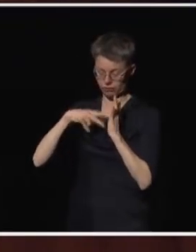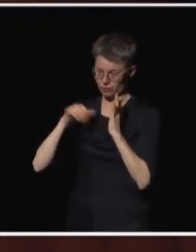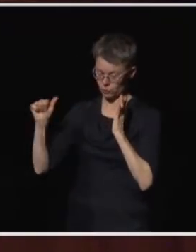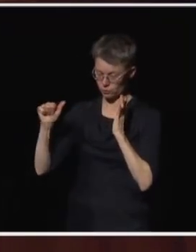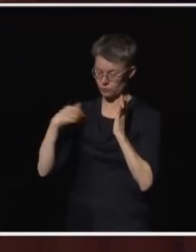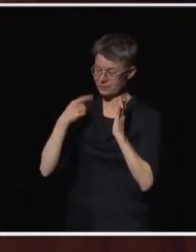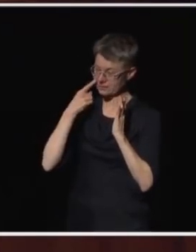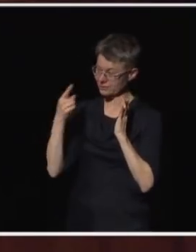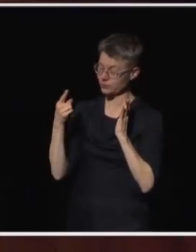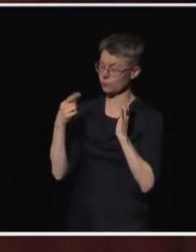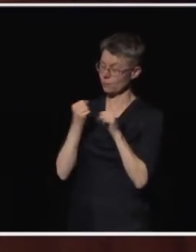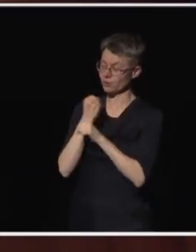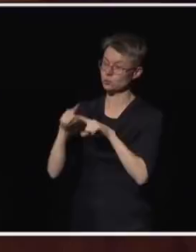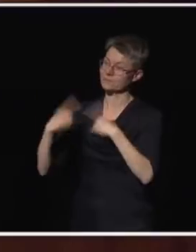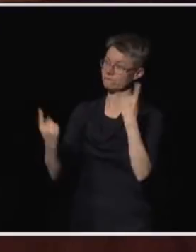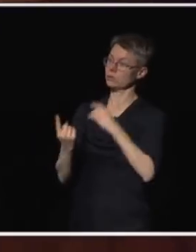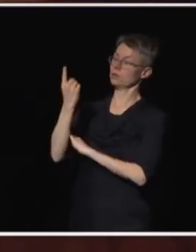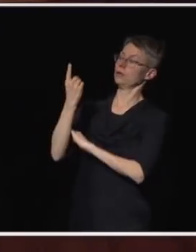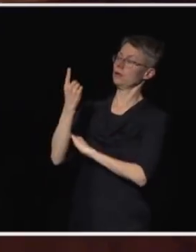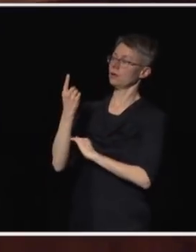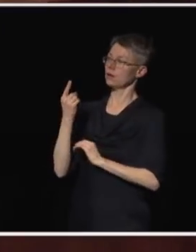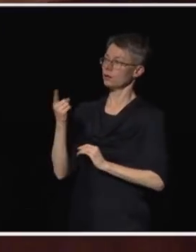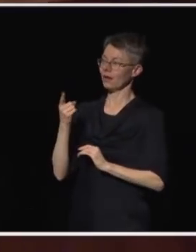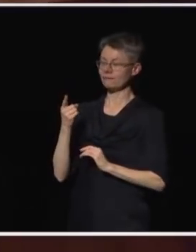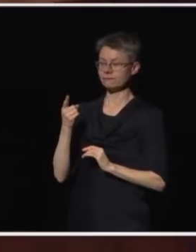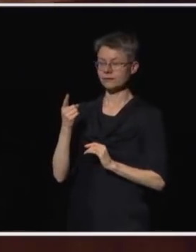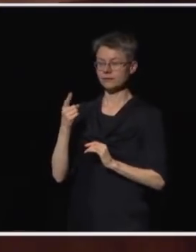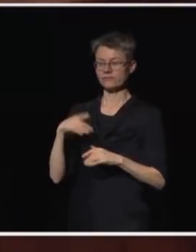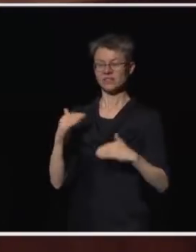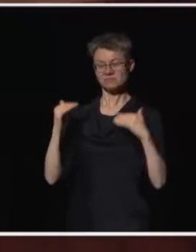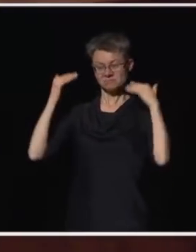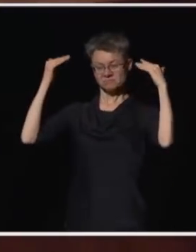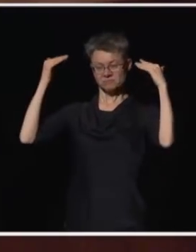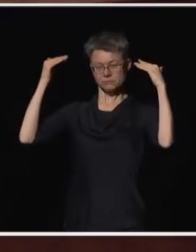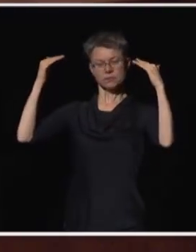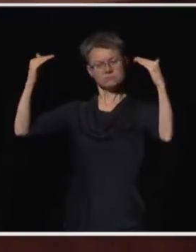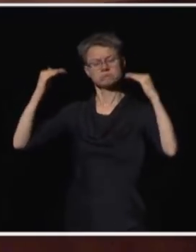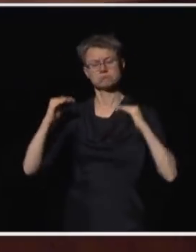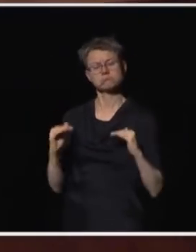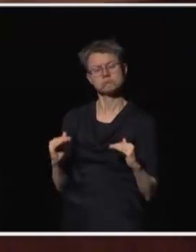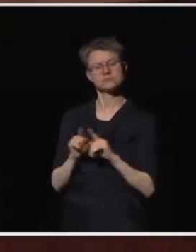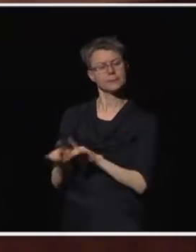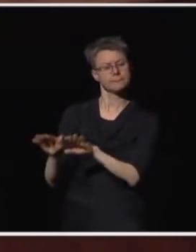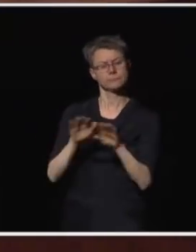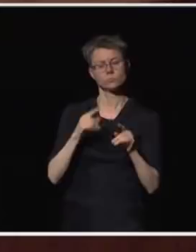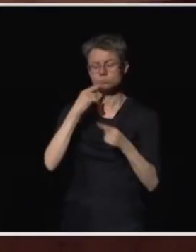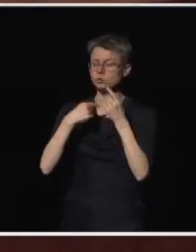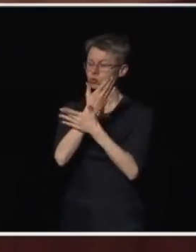what makes you stand out, is your extraordinary humility in the way you write and the storytelling that you do.